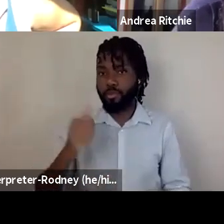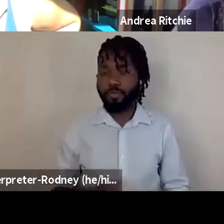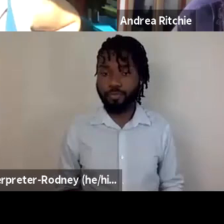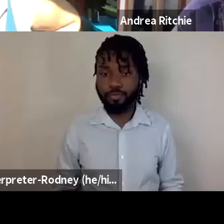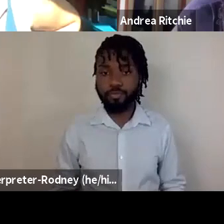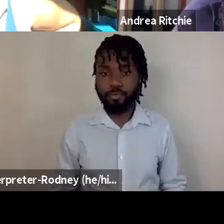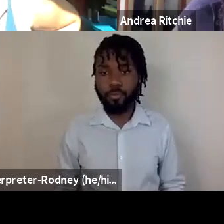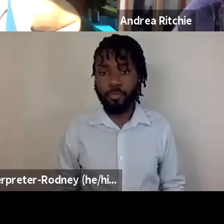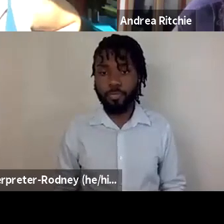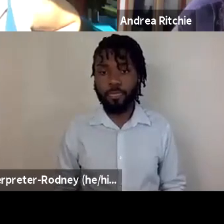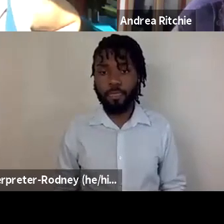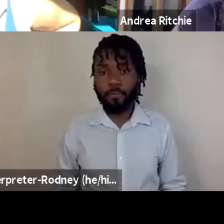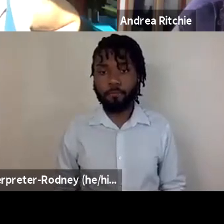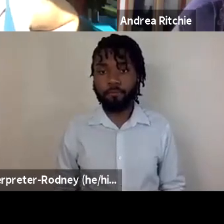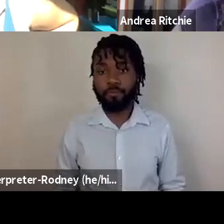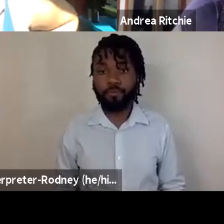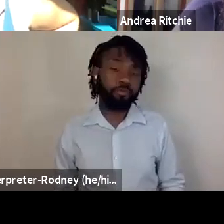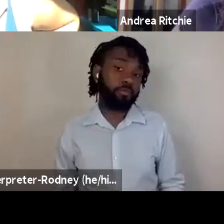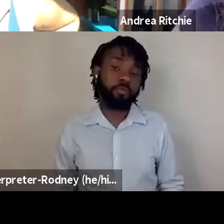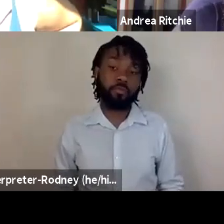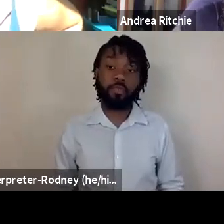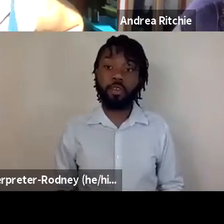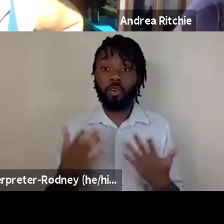In addition to everyone on this call,